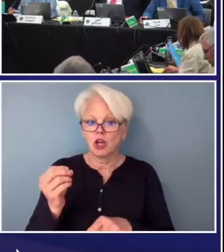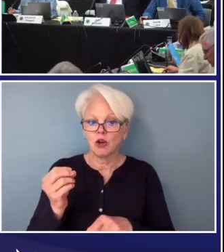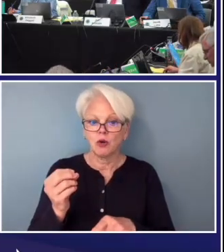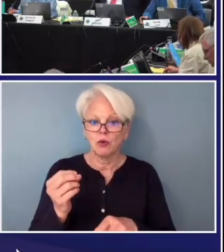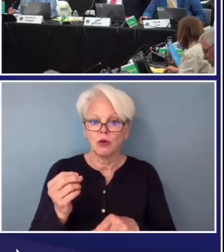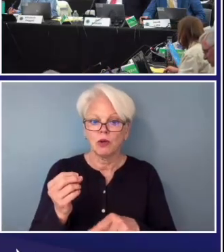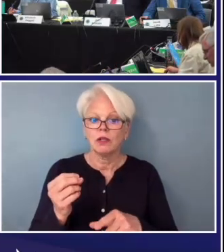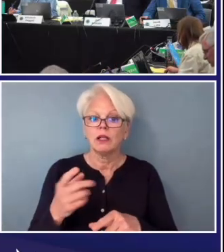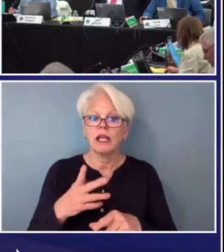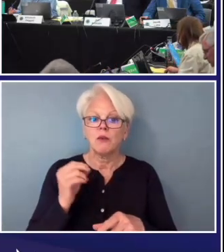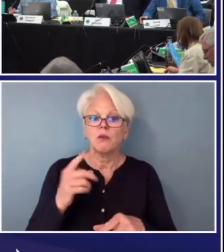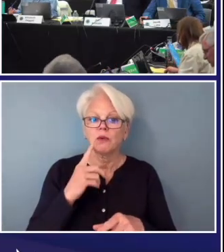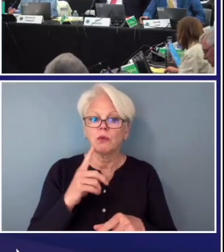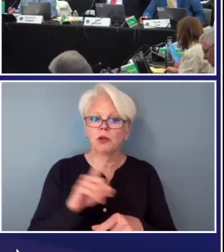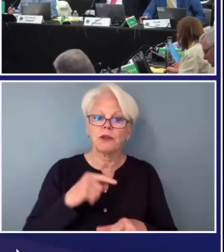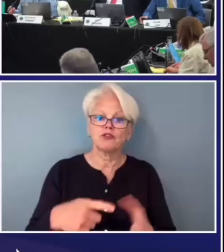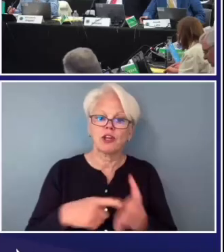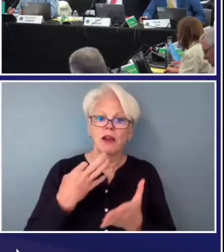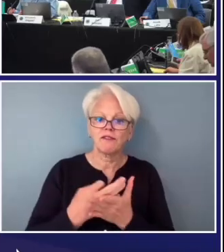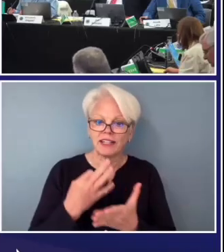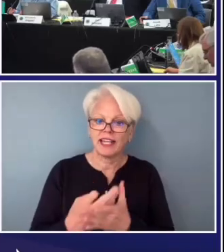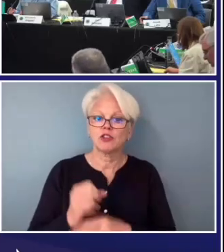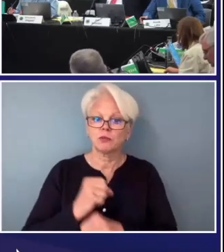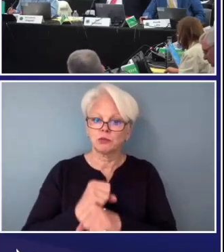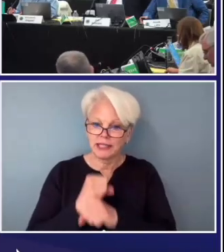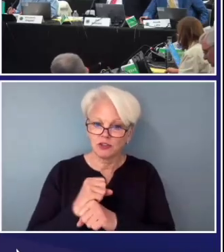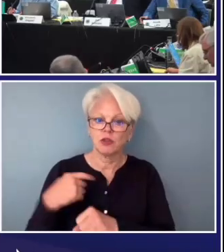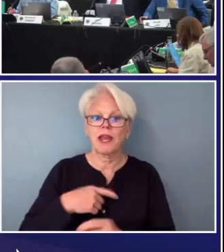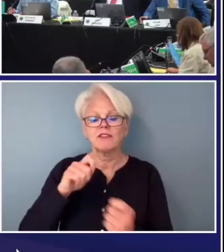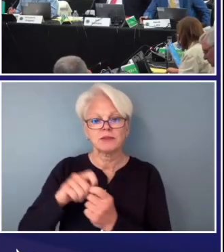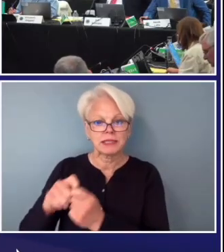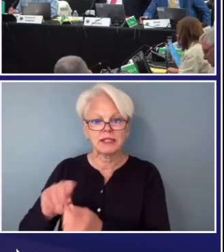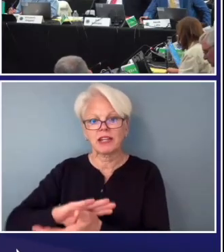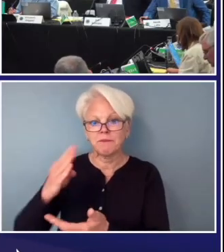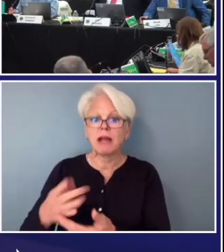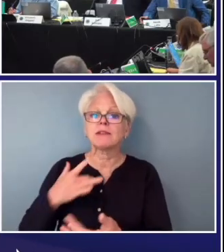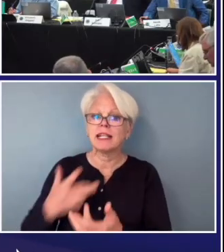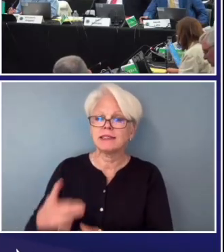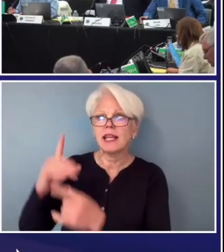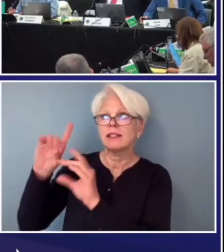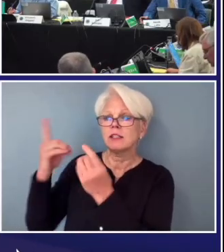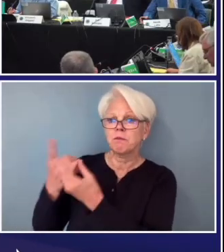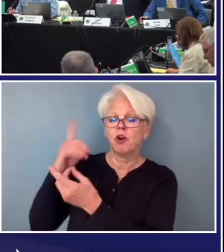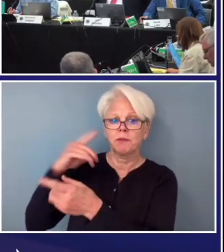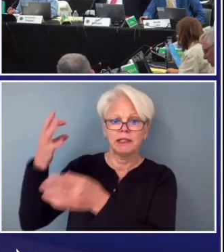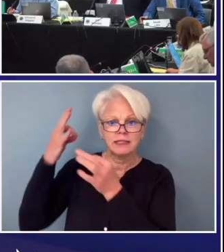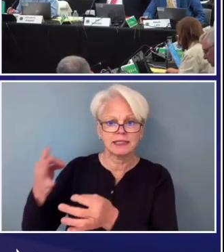Granted, there is discretion to the department to determine what those are. In this case, I don't think we would necessarily know what the